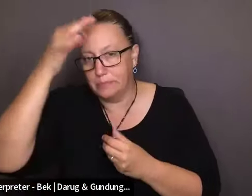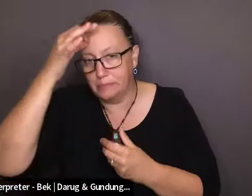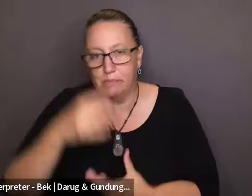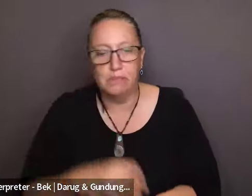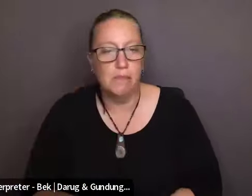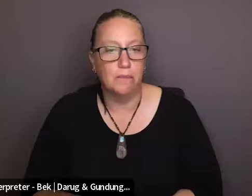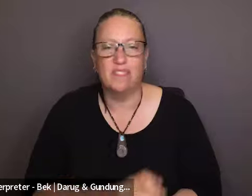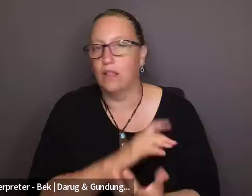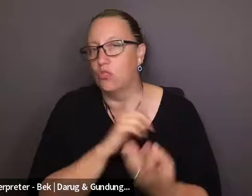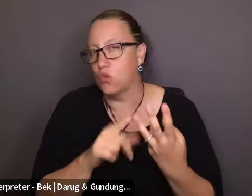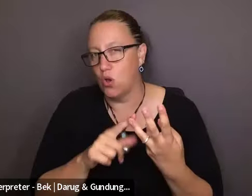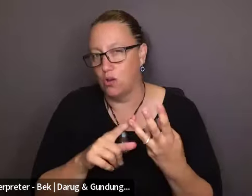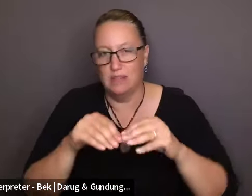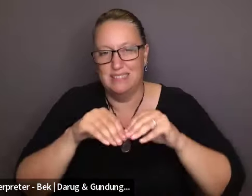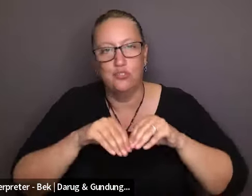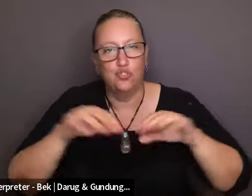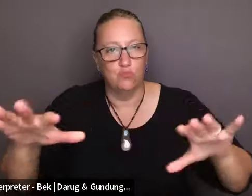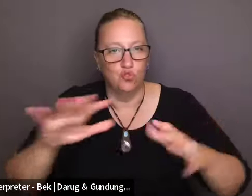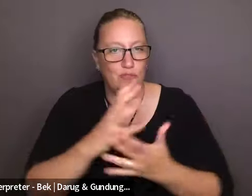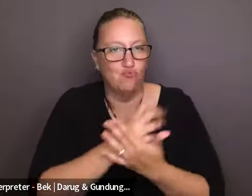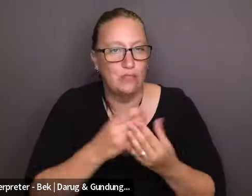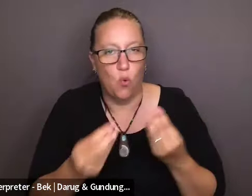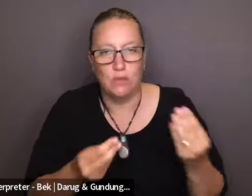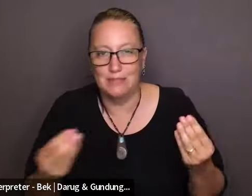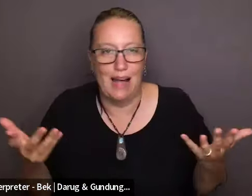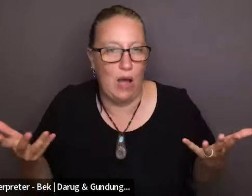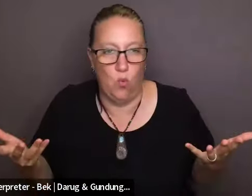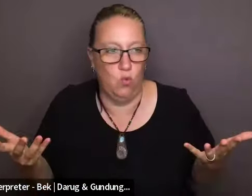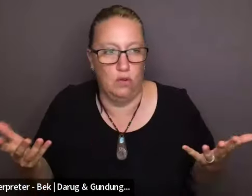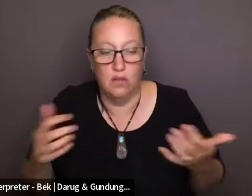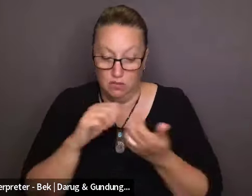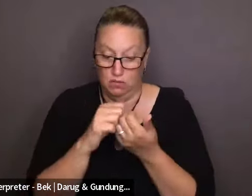is built into your process, not added at the end.